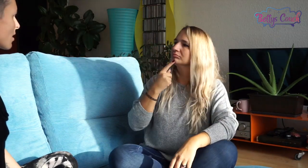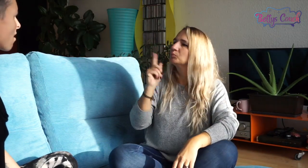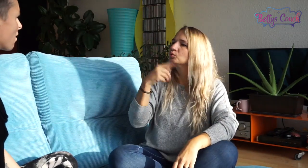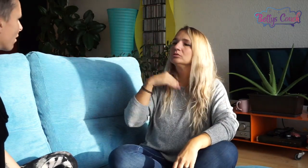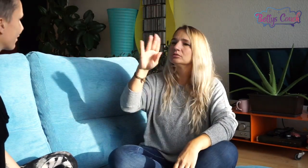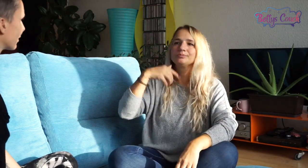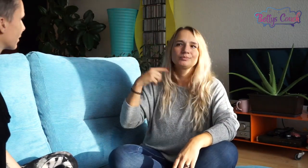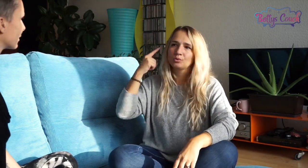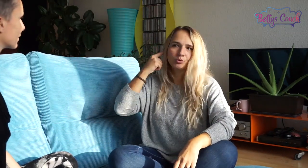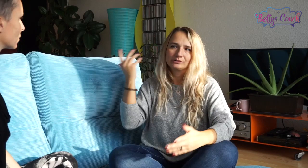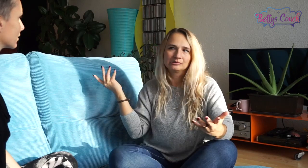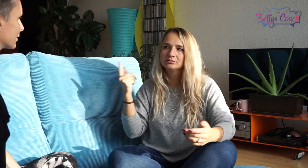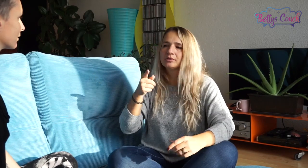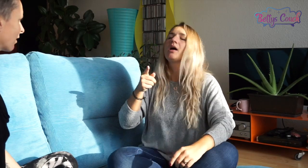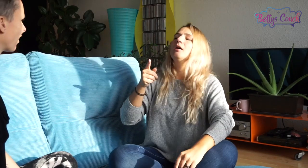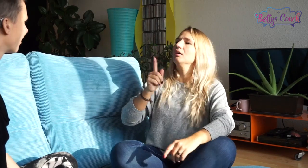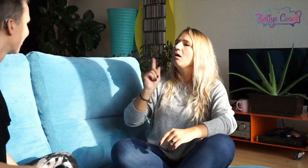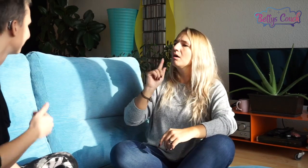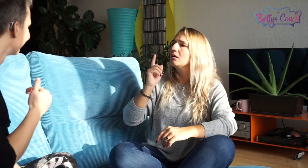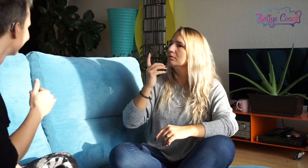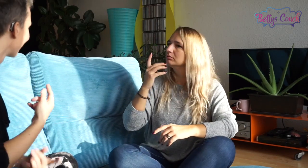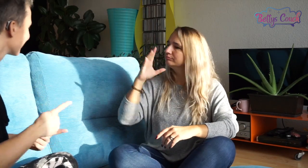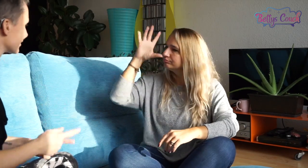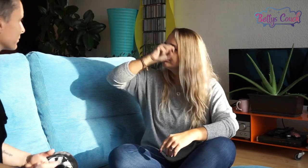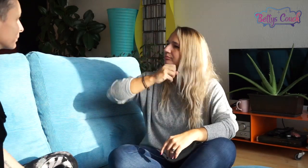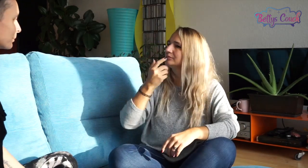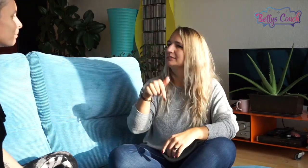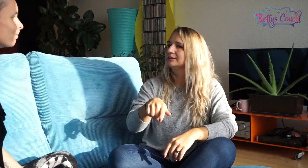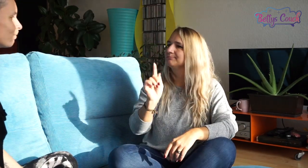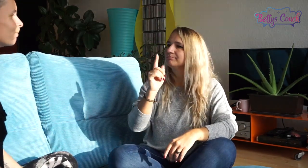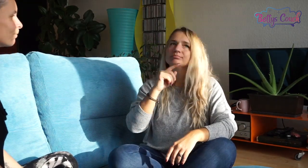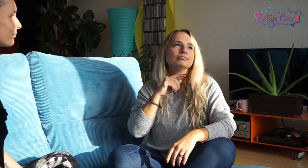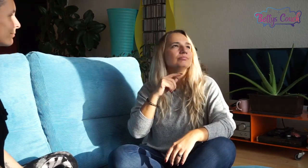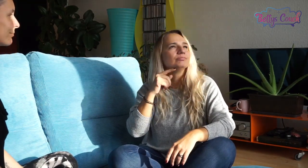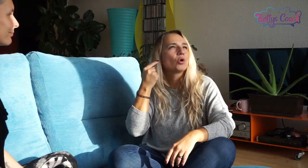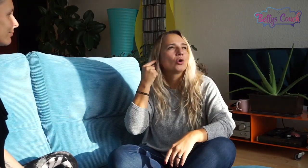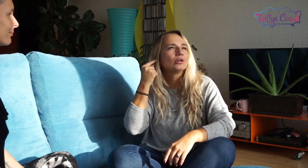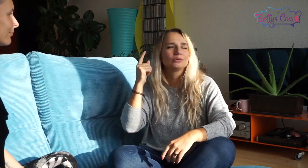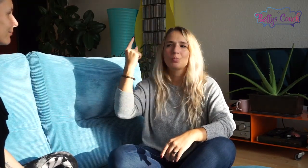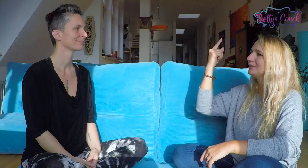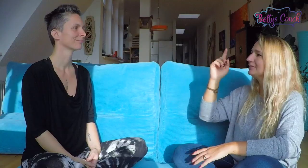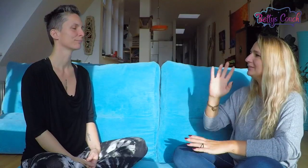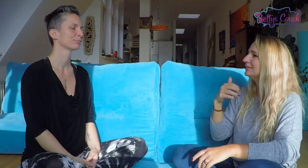There I don't have to mention "I don't hear anything." They understand it simply. In this country, hearing is given top priority.